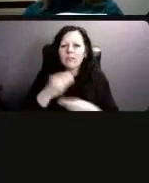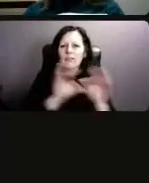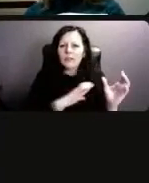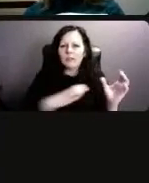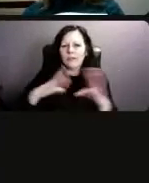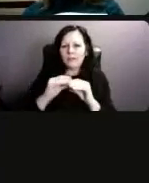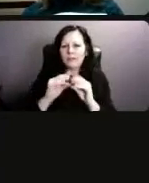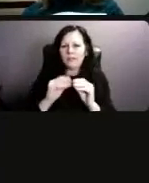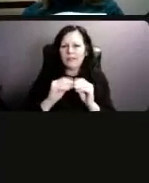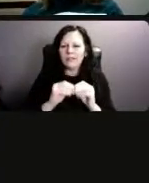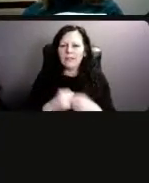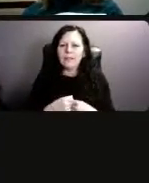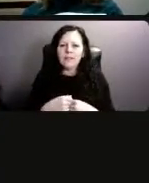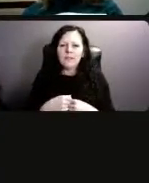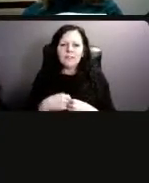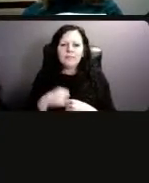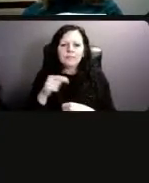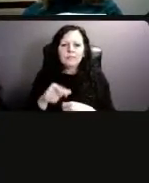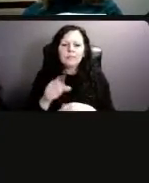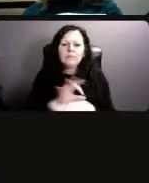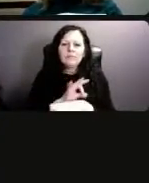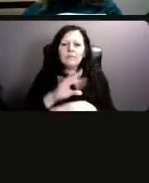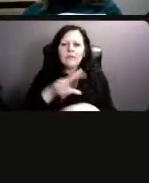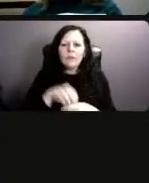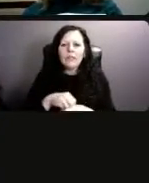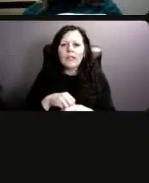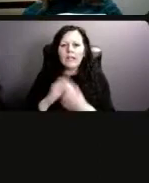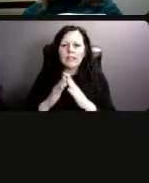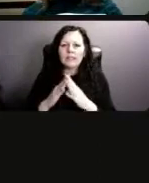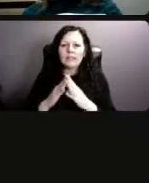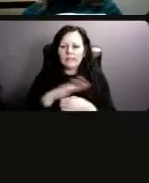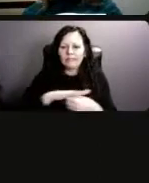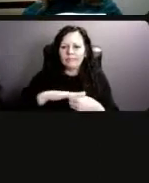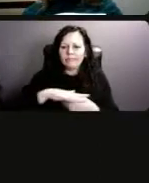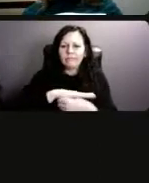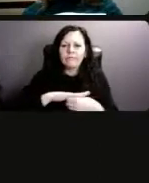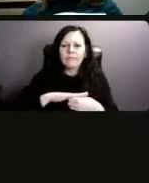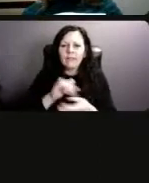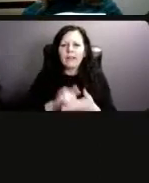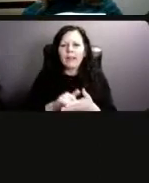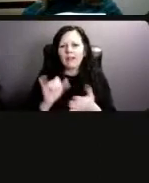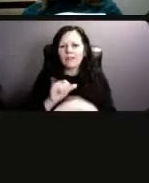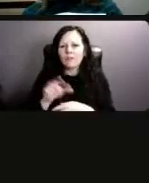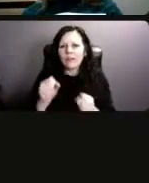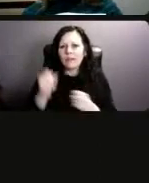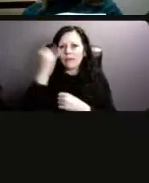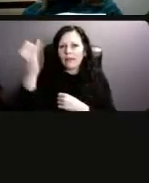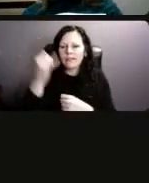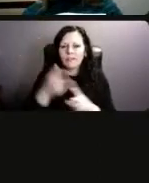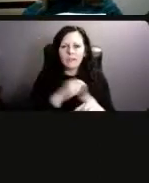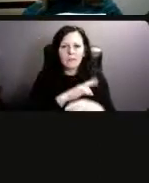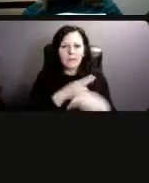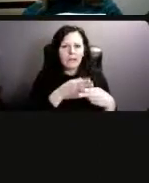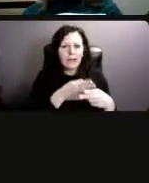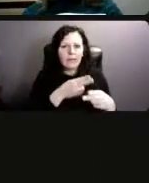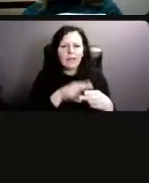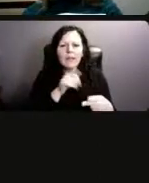DISCUSS THIS PART OF THIS LAST ONE AT THE BUDGET COMMITTEE